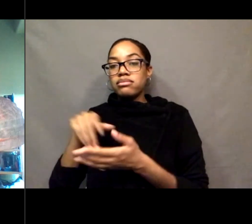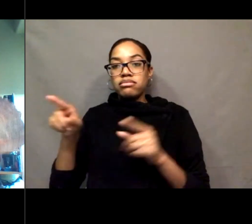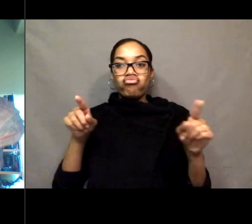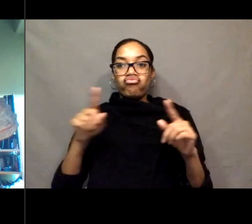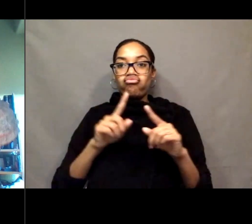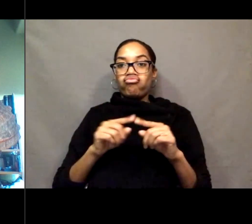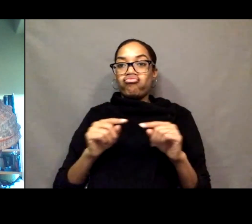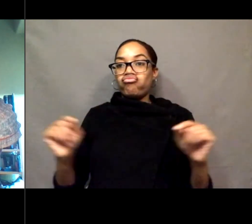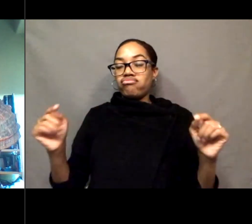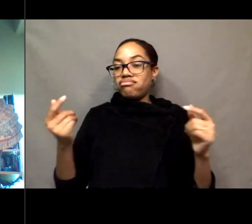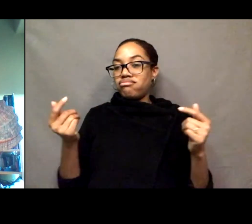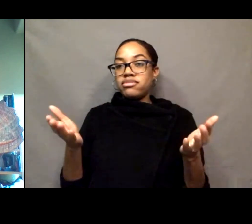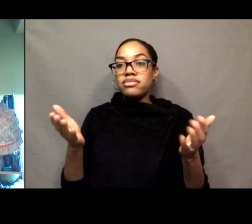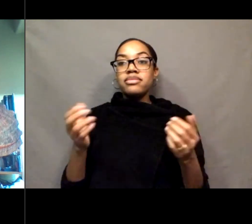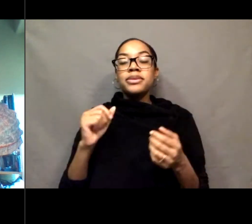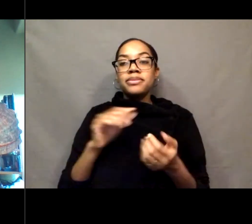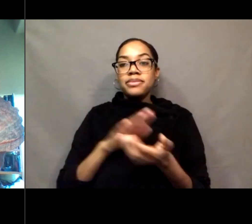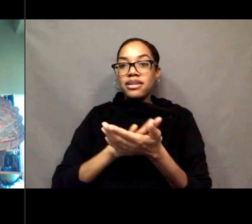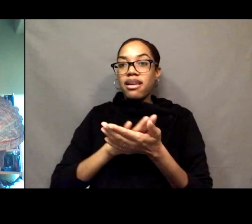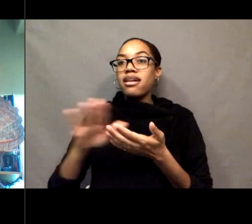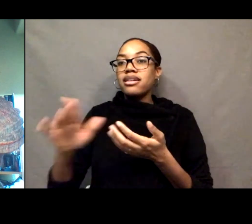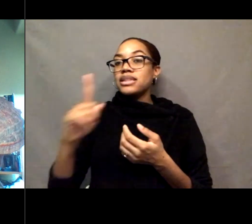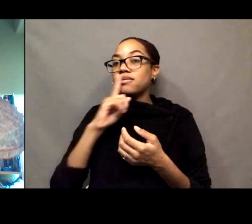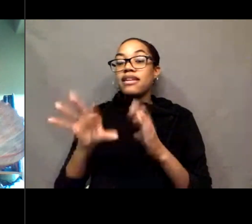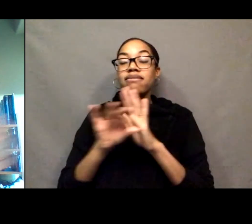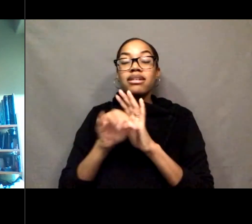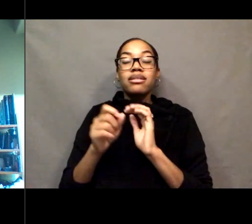So they have one of the largest geographic range than any abalone in the world.